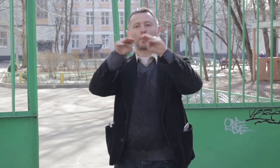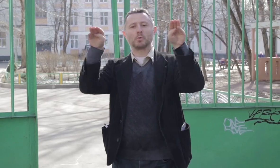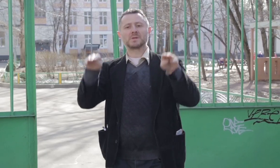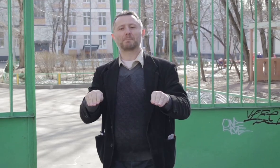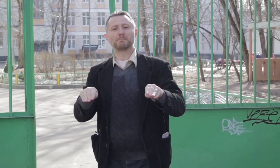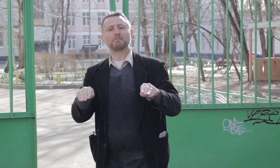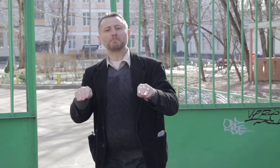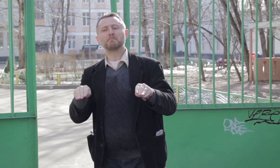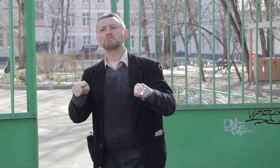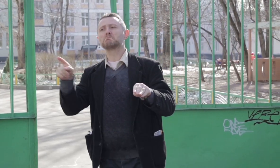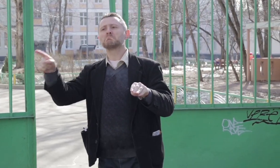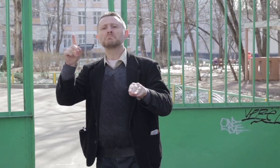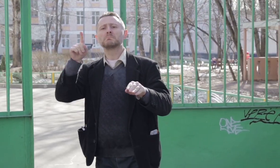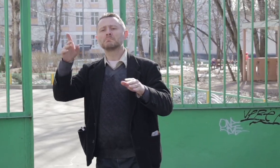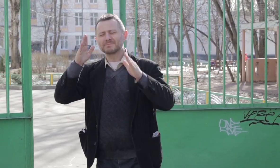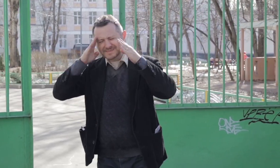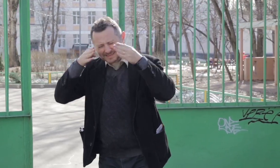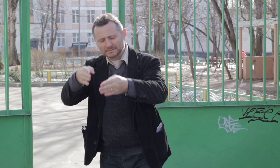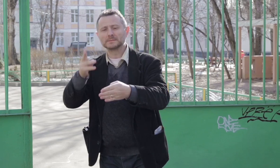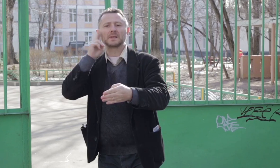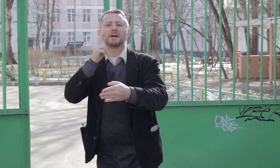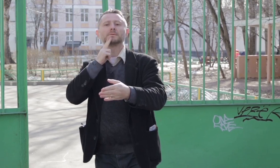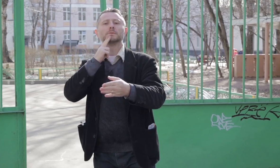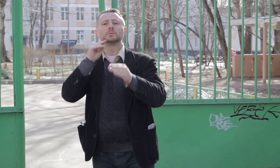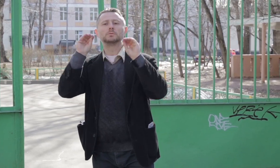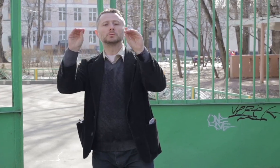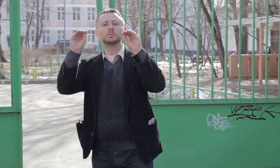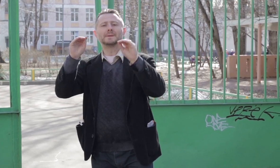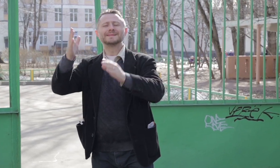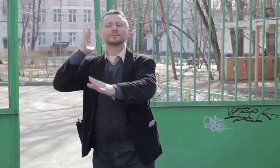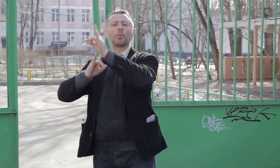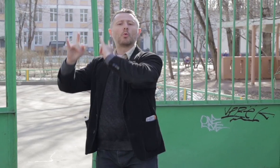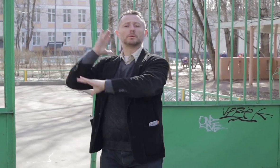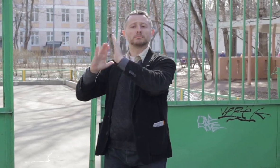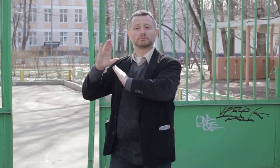This group is rehearsing to perform for the